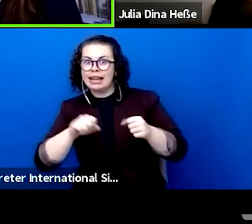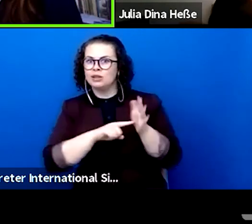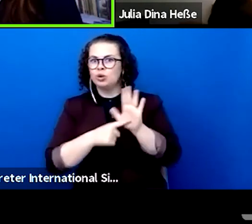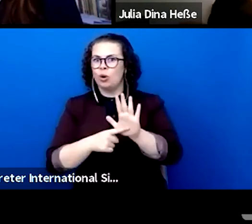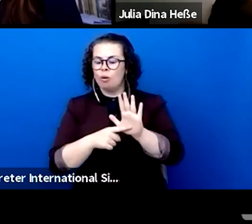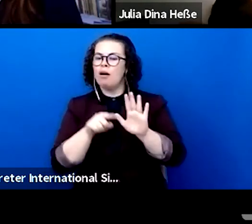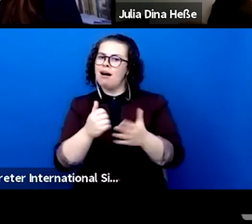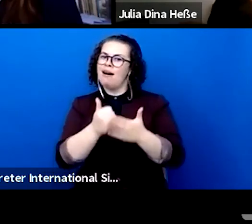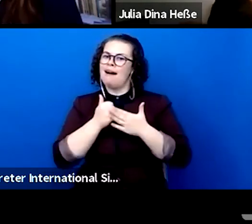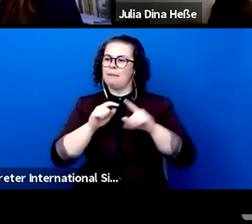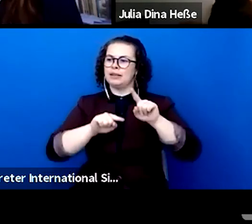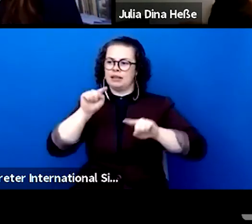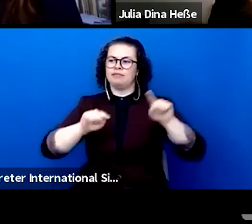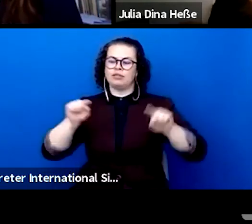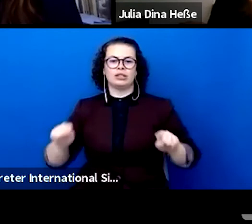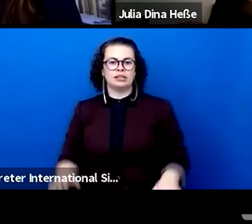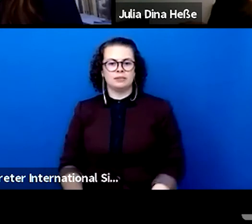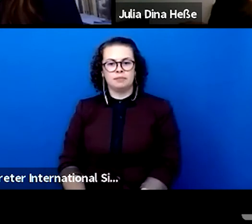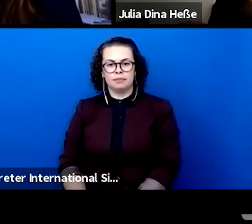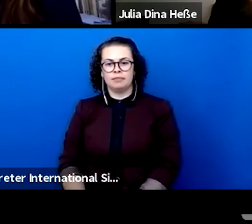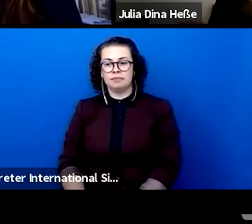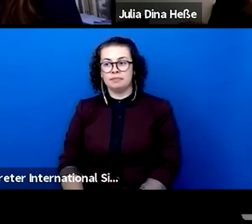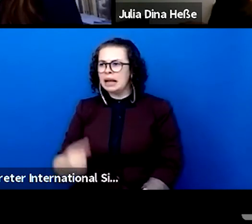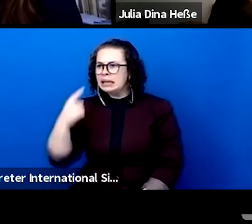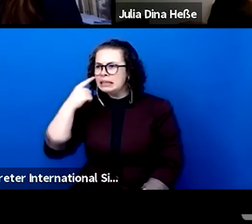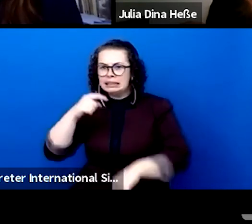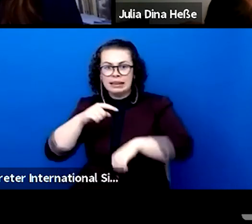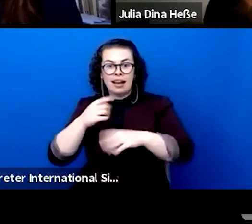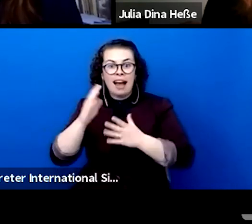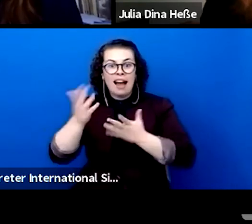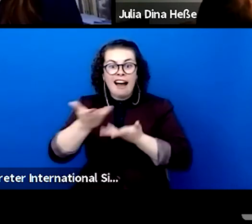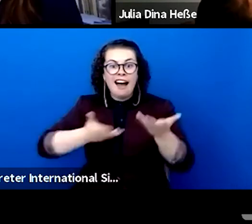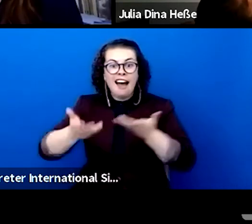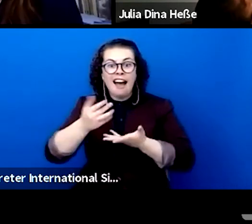So we slowly come to the end of this discussion and we will start to go into breakout rooms